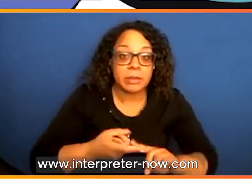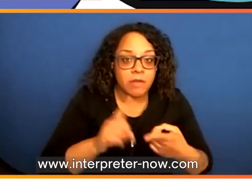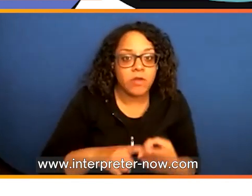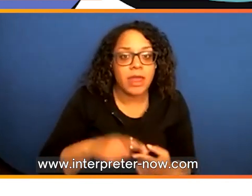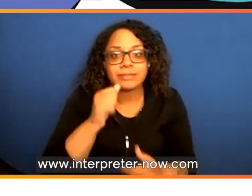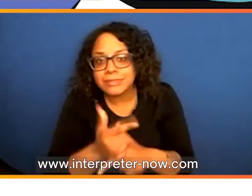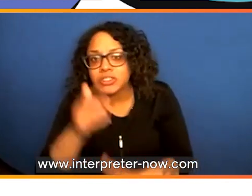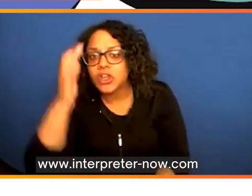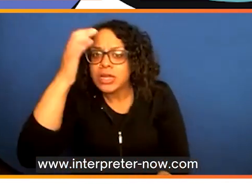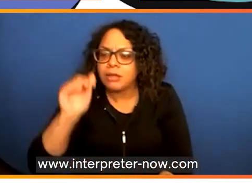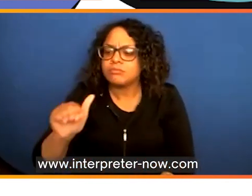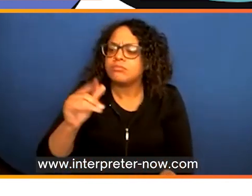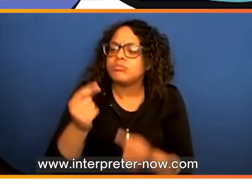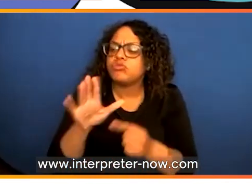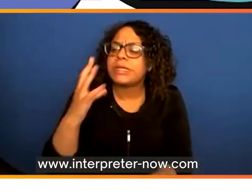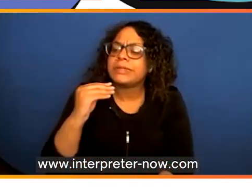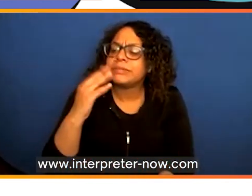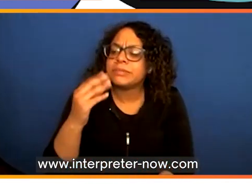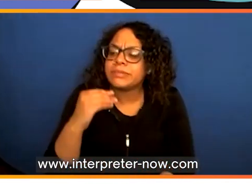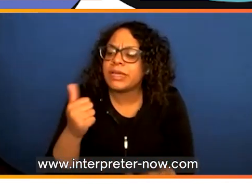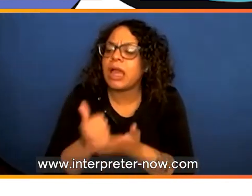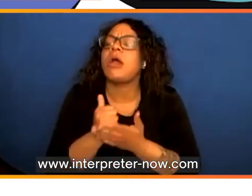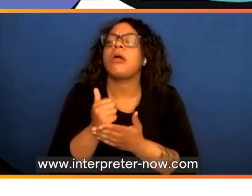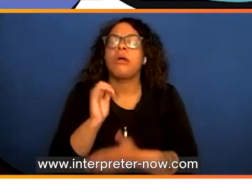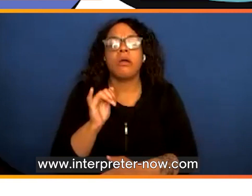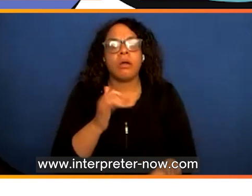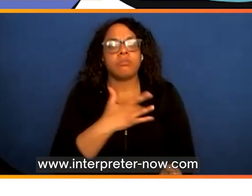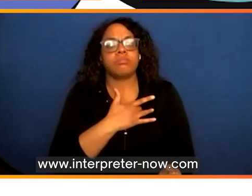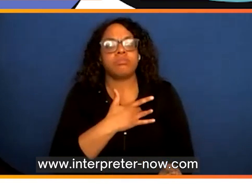maybe you're on the fence, or I don't think this probably happens in our company, ask.